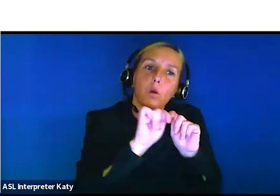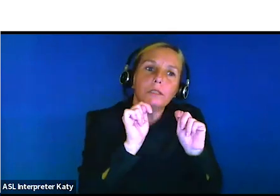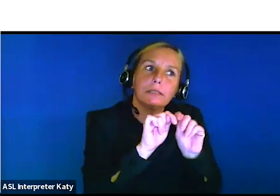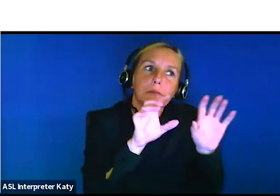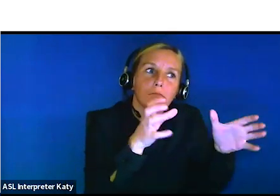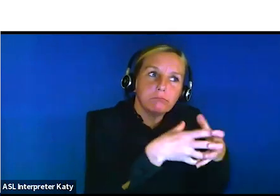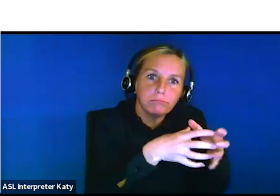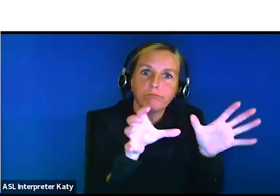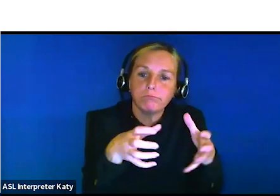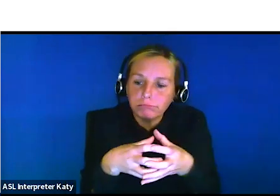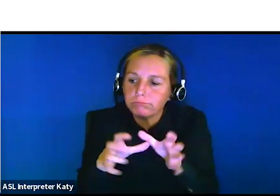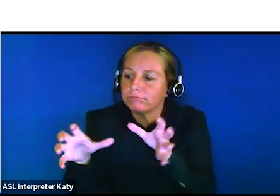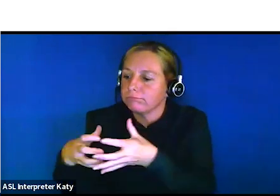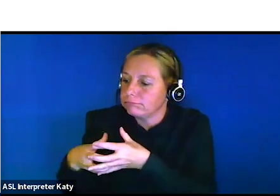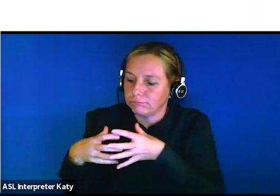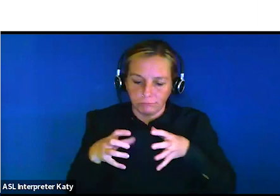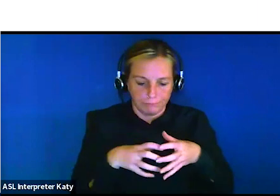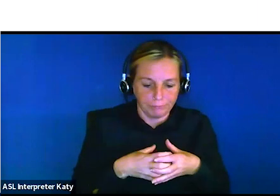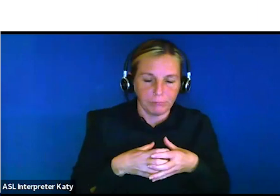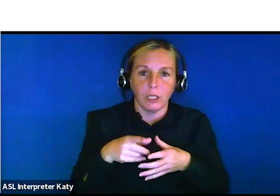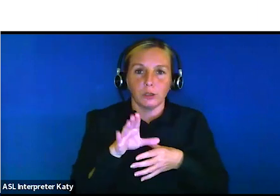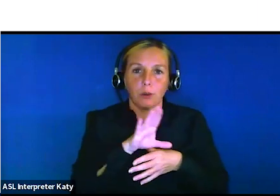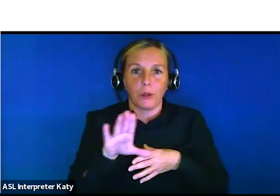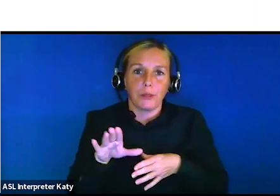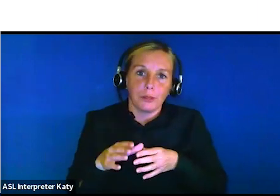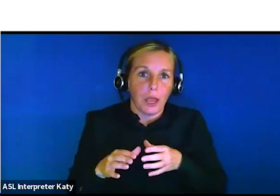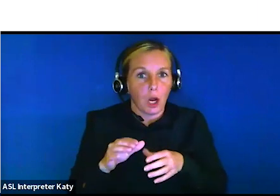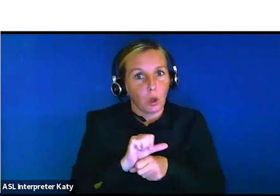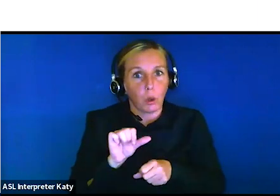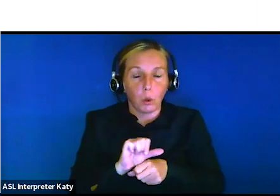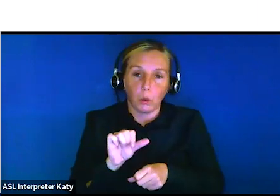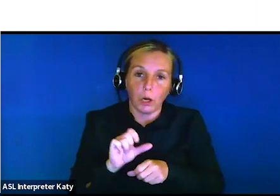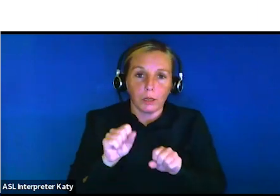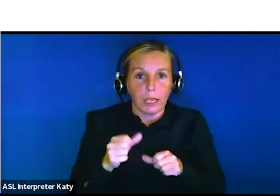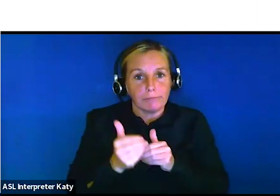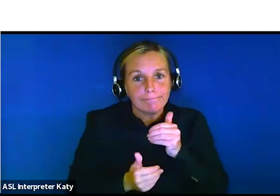really put their best efforts forward to really demonstrate how this can be done.